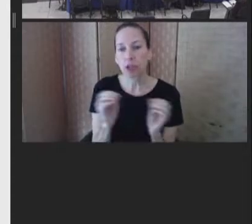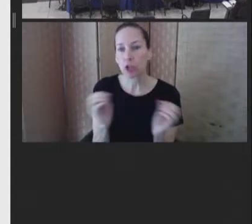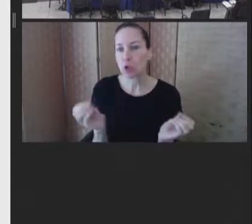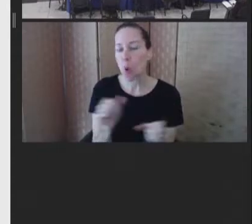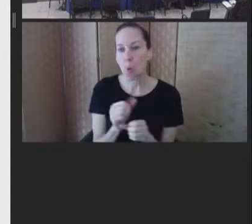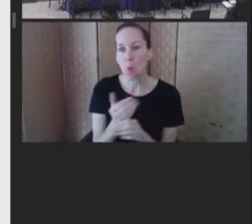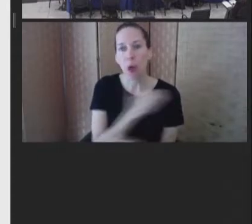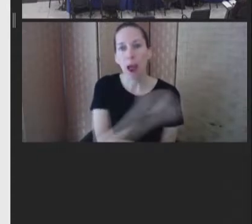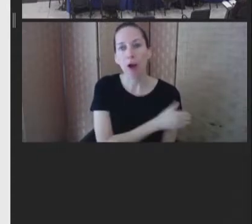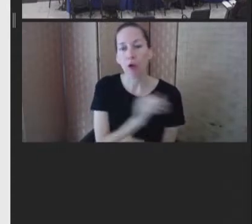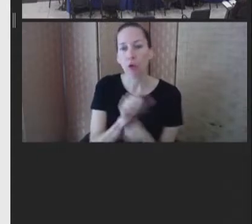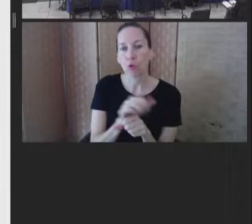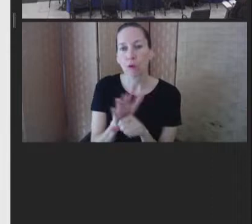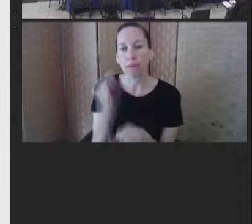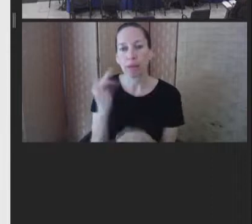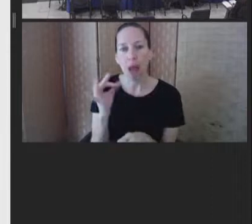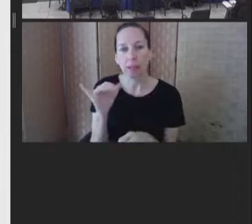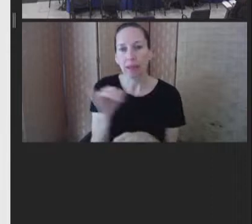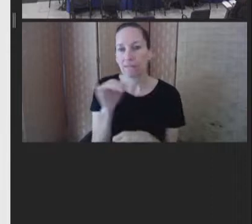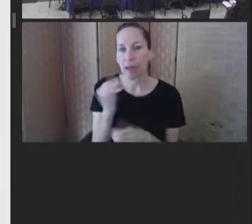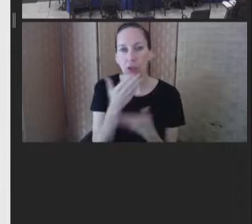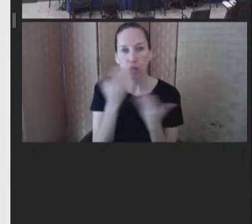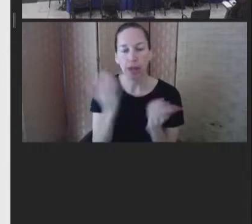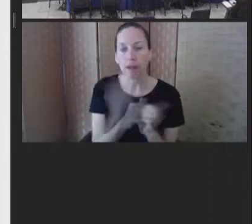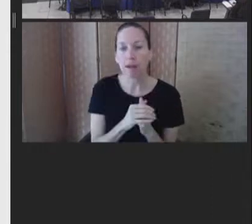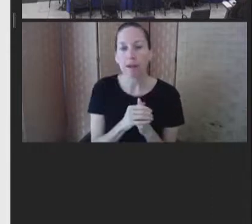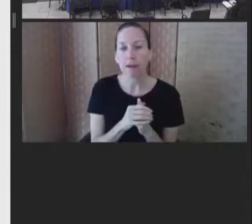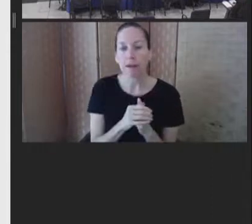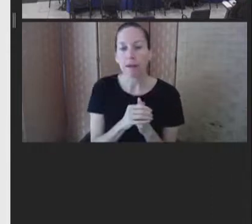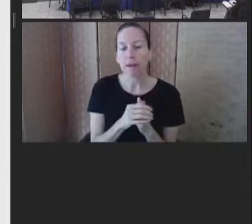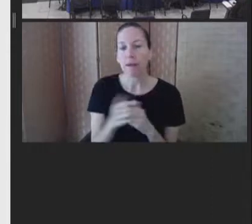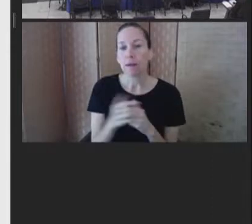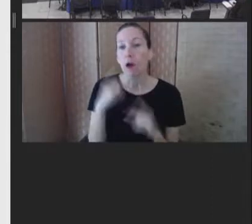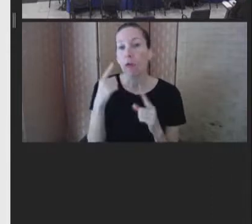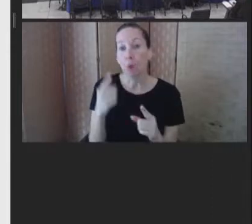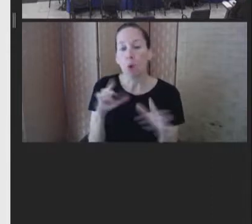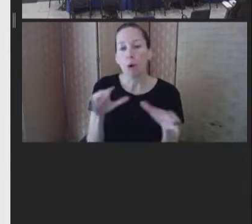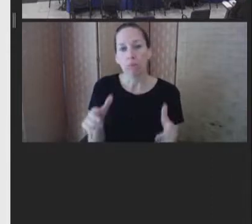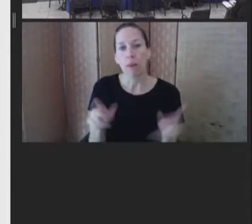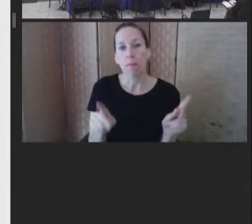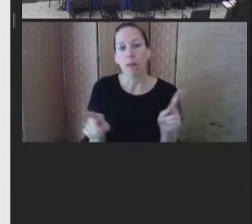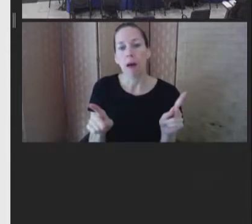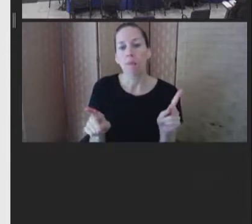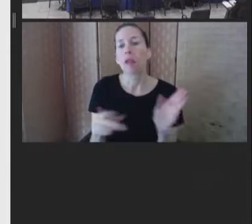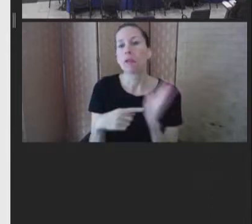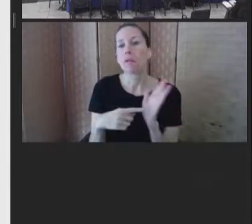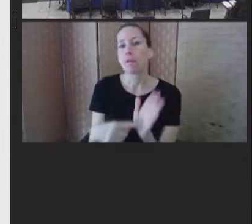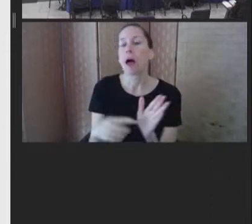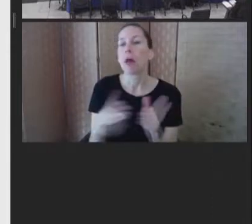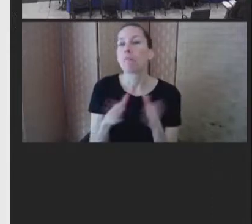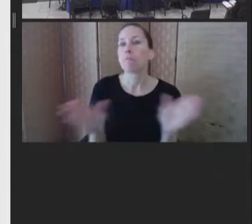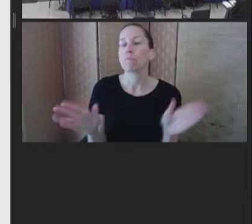as our goal was for the study population to reflect the US immunologic background. Next slide.